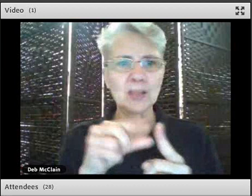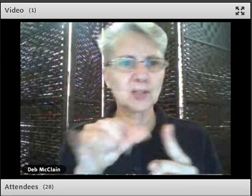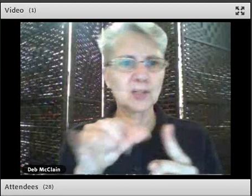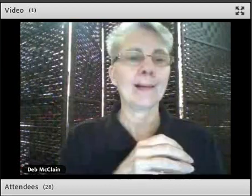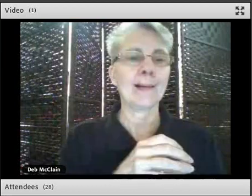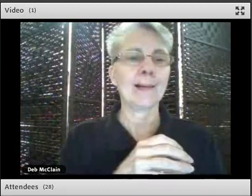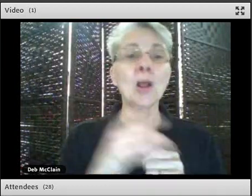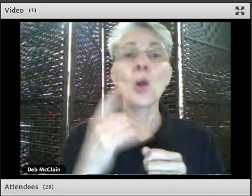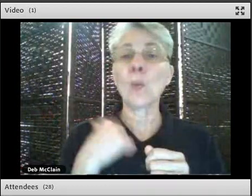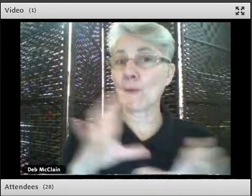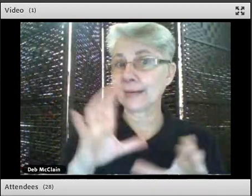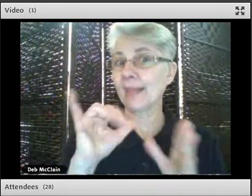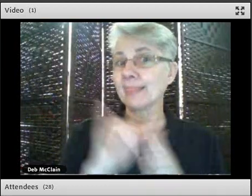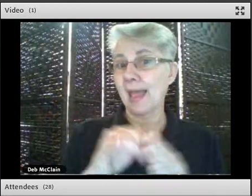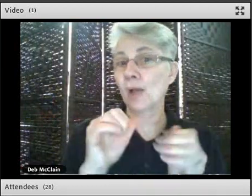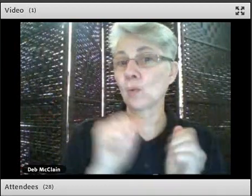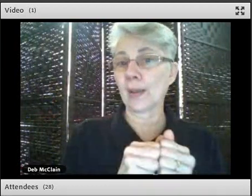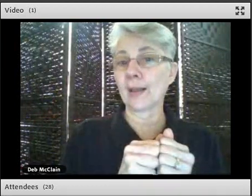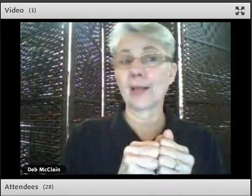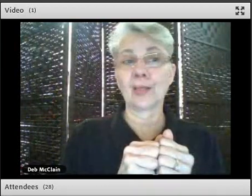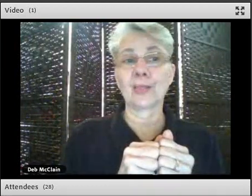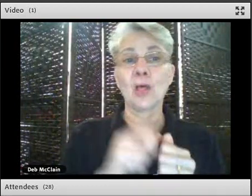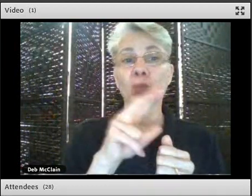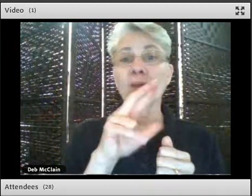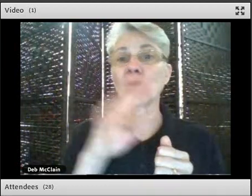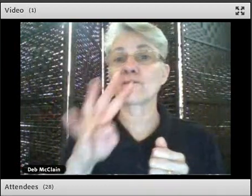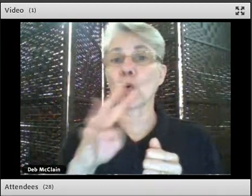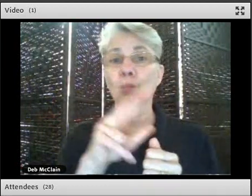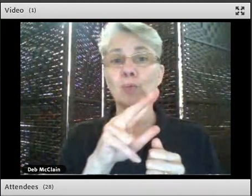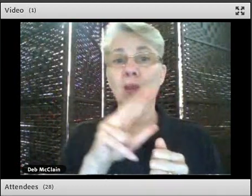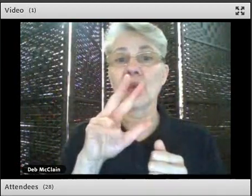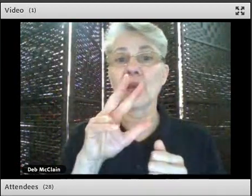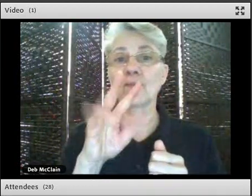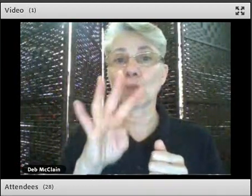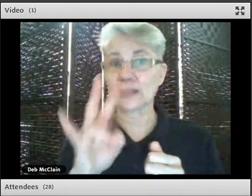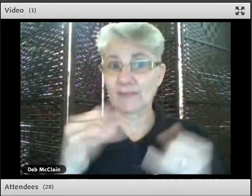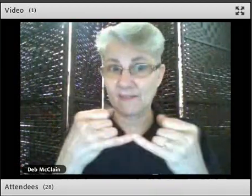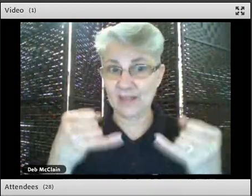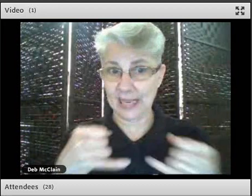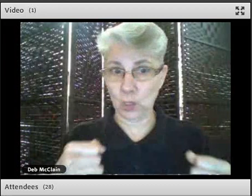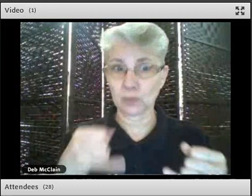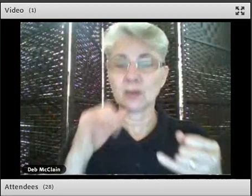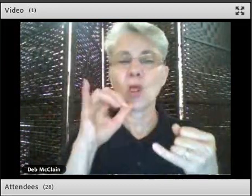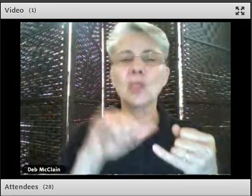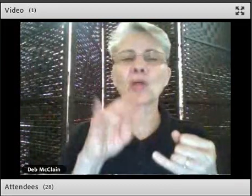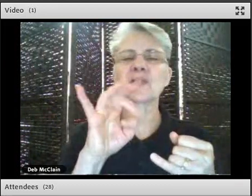Those fields are designed to be used in a linked data BIBFRAME type of environment.